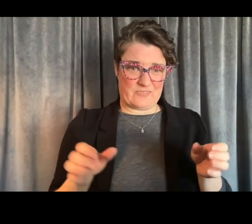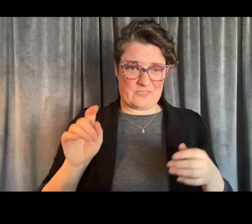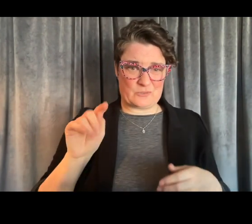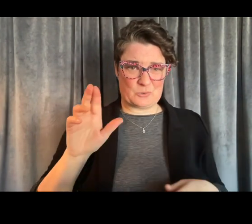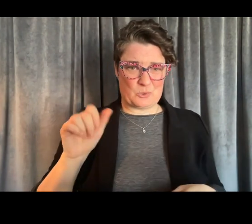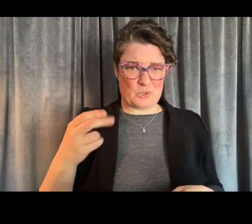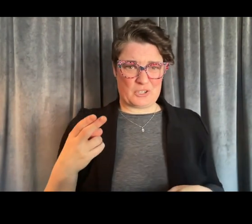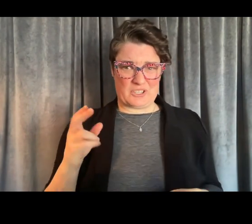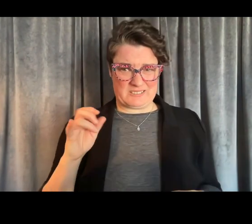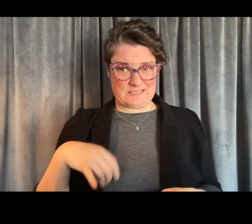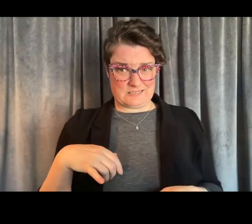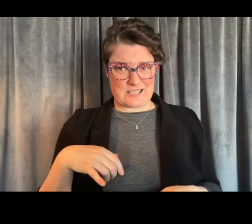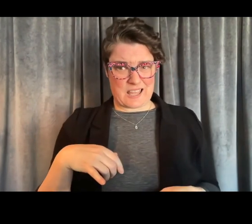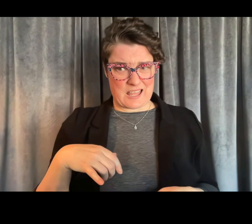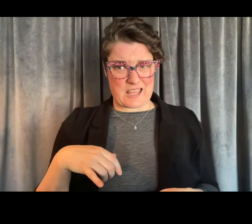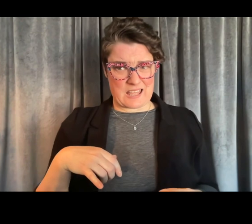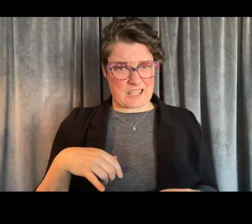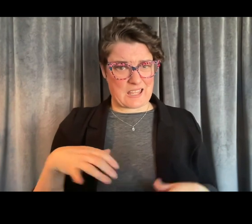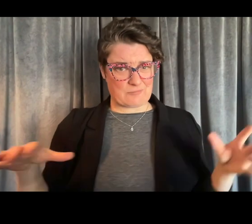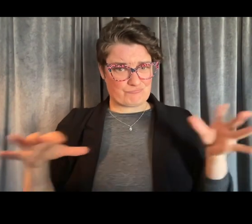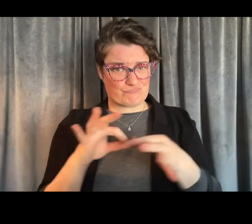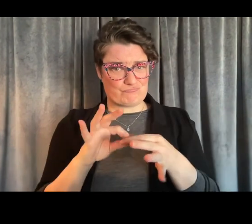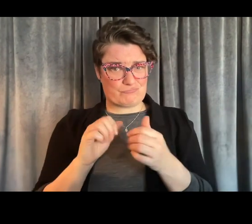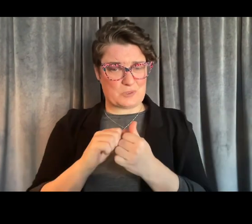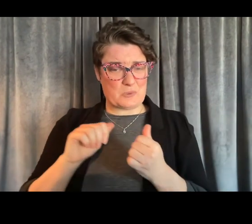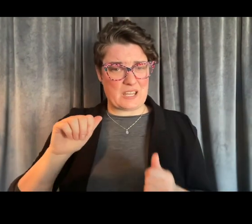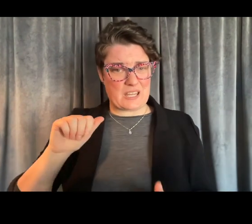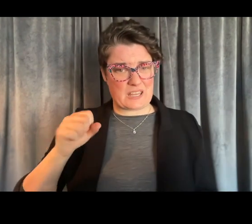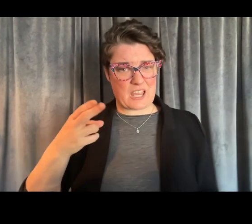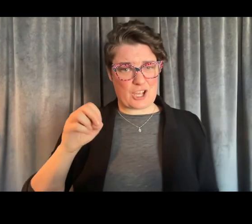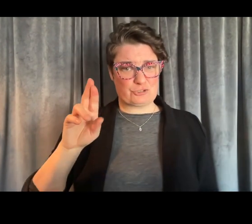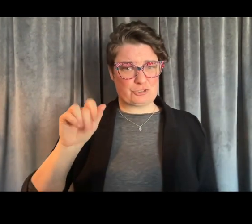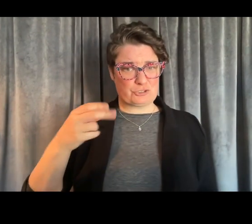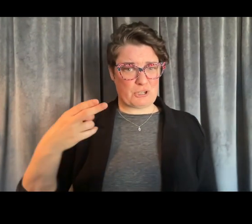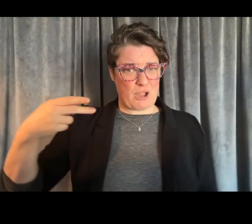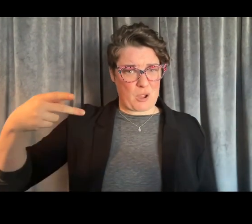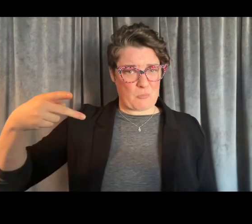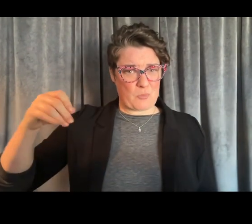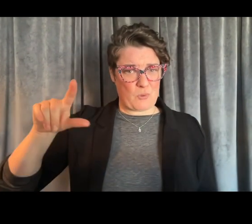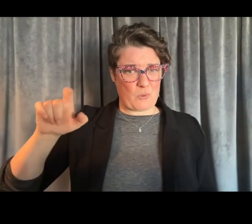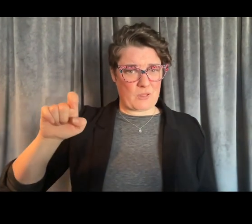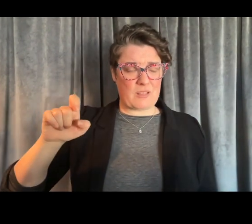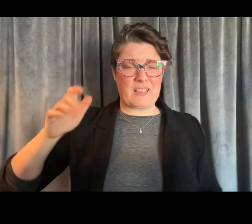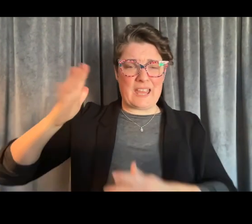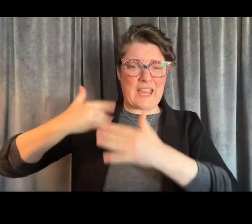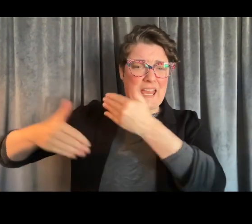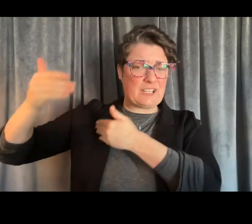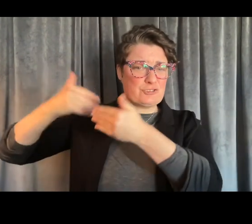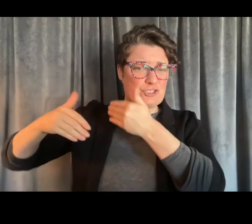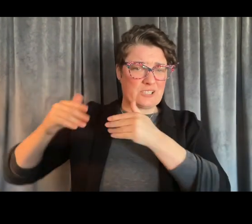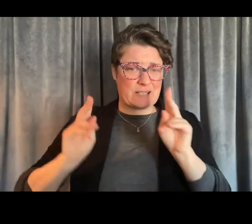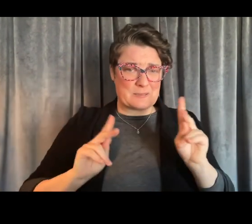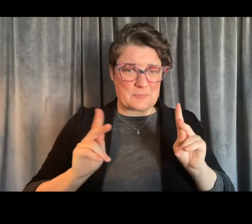a connection to the Asherah Pole, which was ancient people, Canaanite, Nomy: pre-Israelite Rebekah: pre-Israelite.